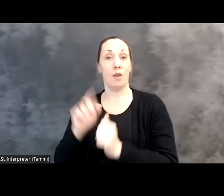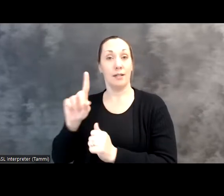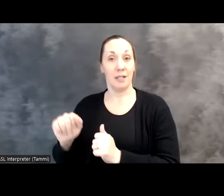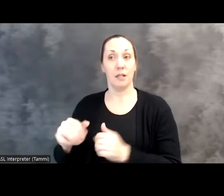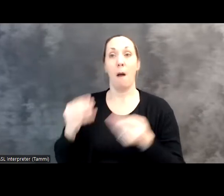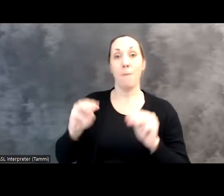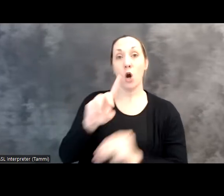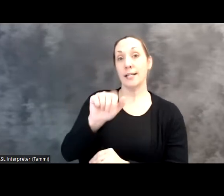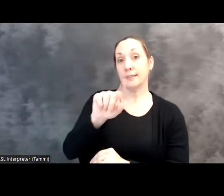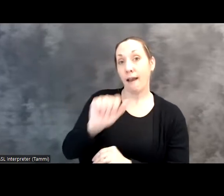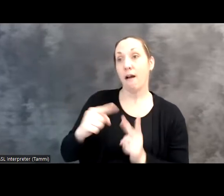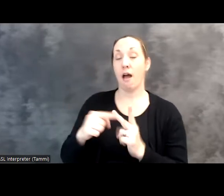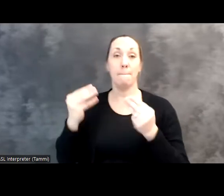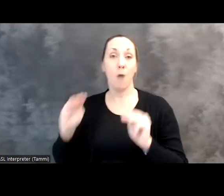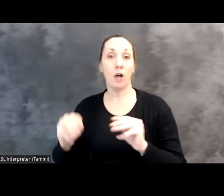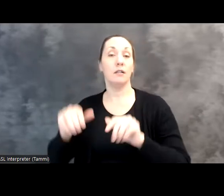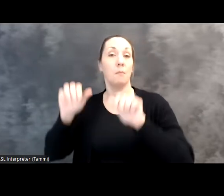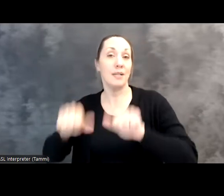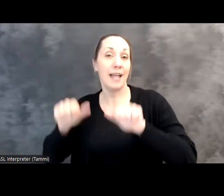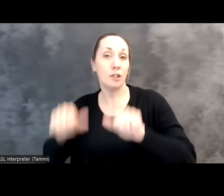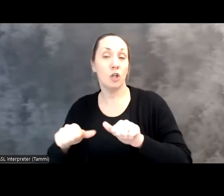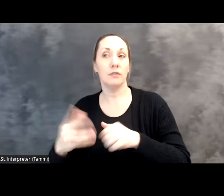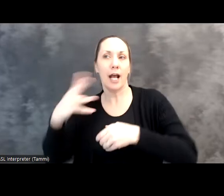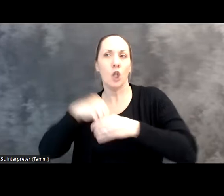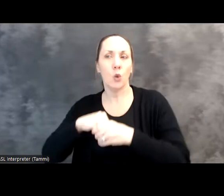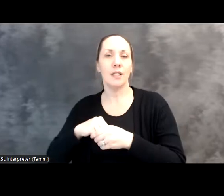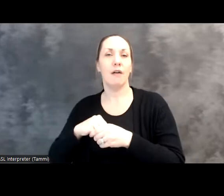of neural technology usability examples by Persons with Disabilities